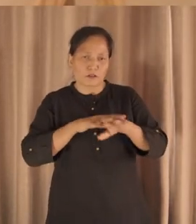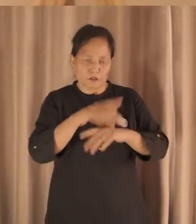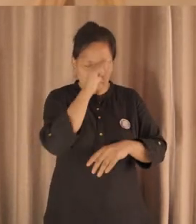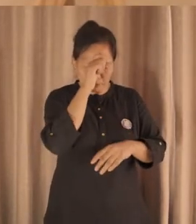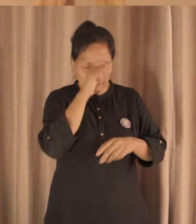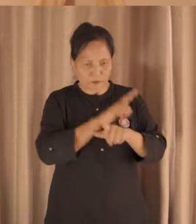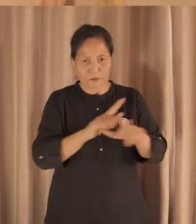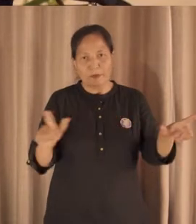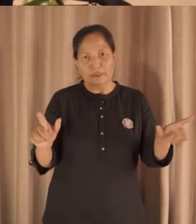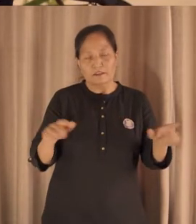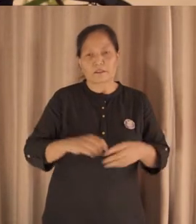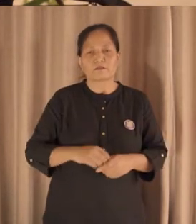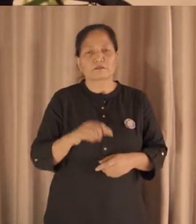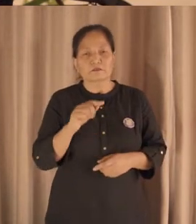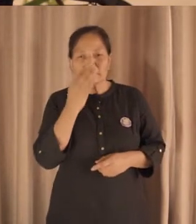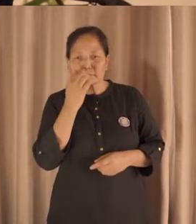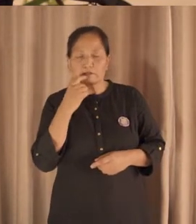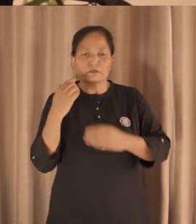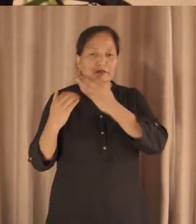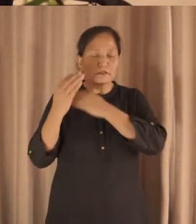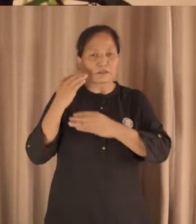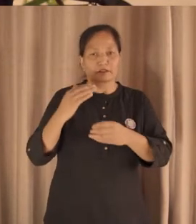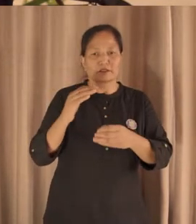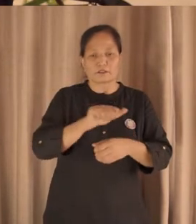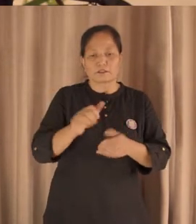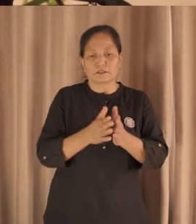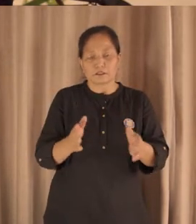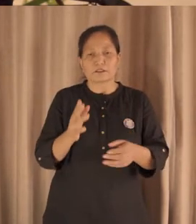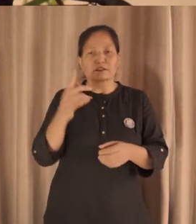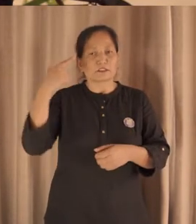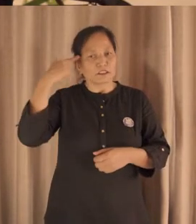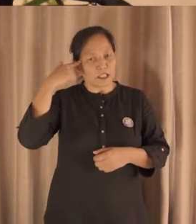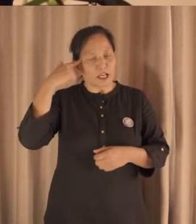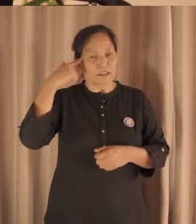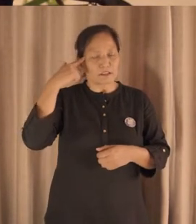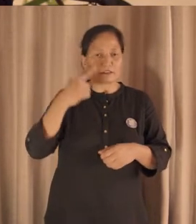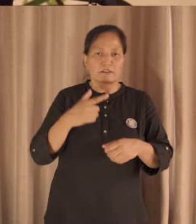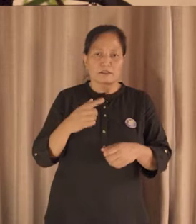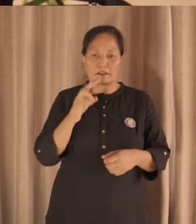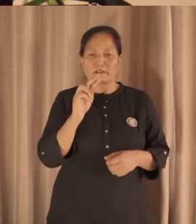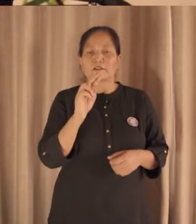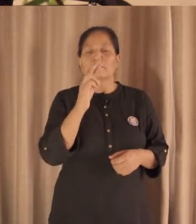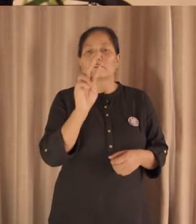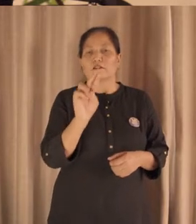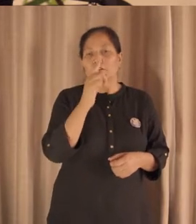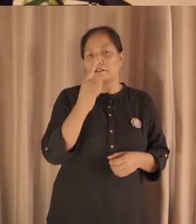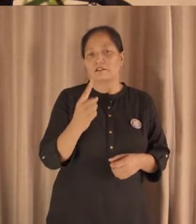bridges, for some it may mean constructing view towers in the hills. Look at the differences in our ideologies. B: When we make guidelines for development